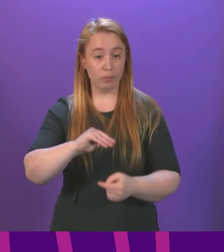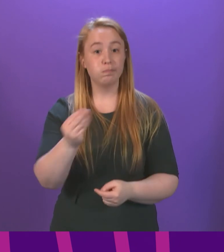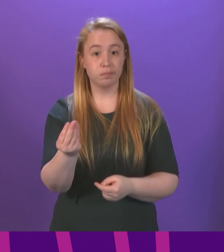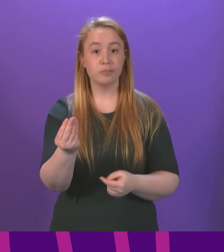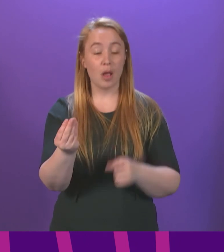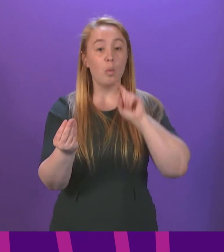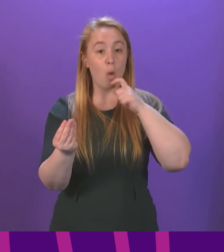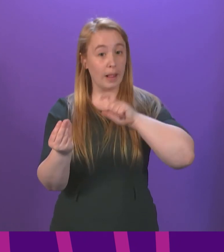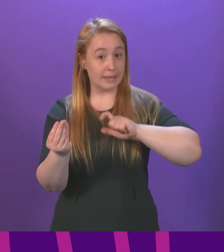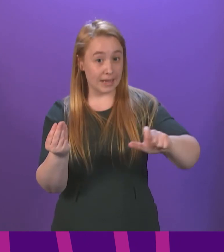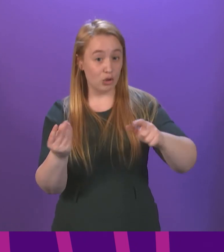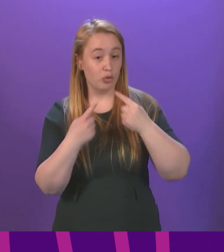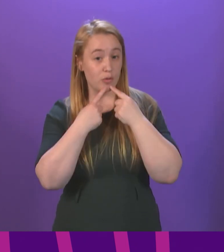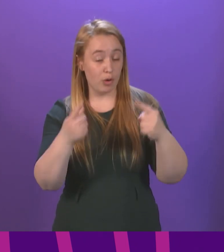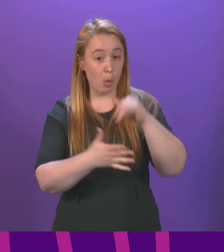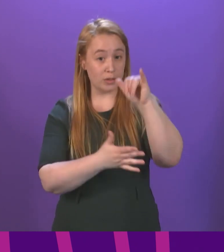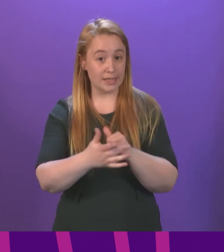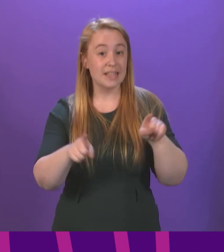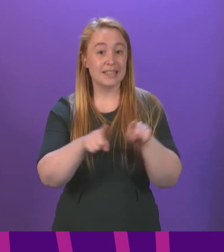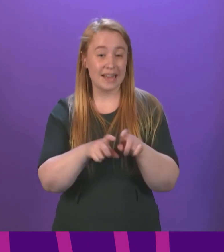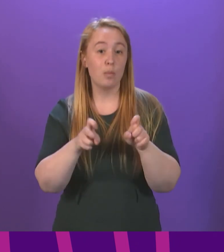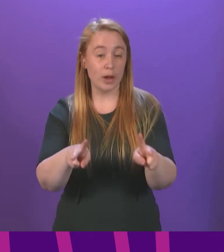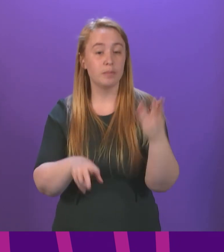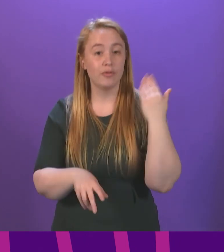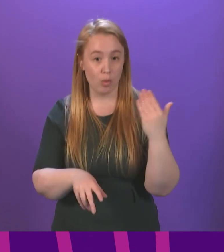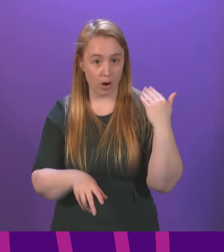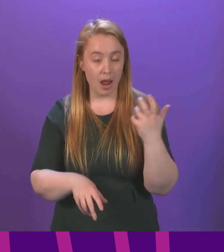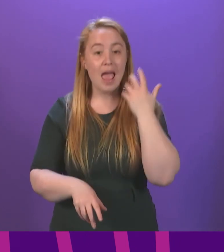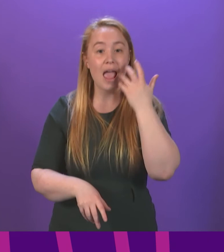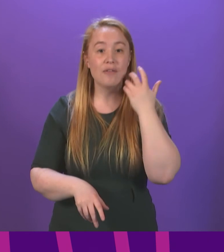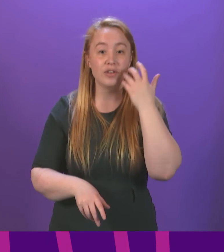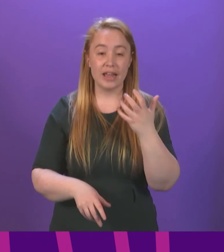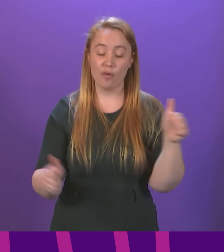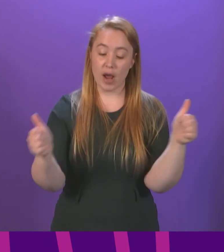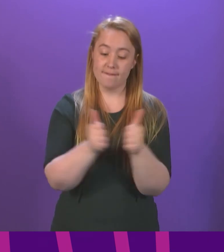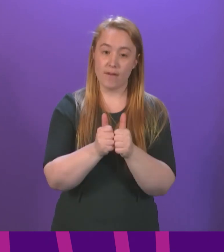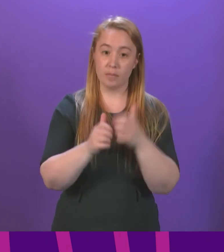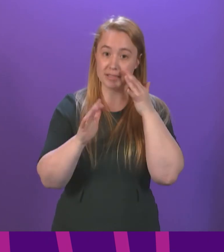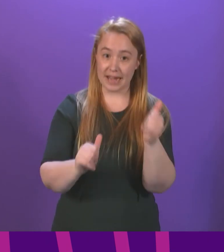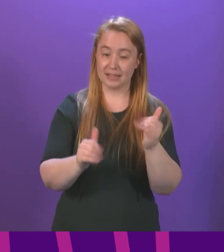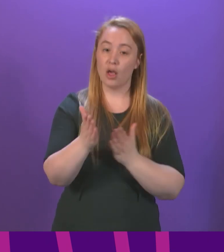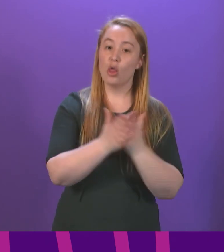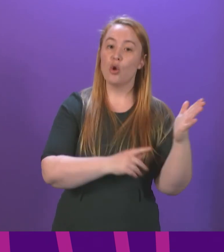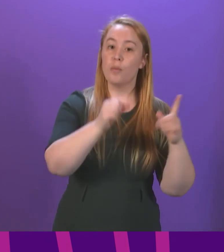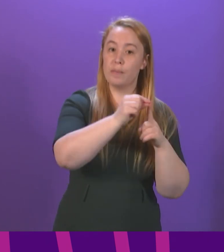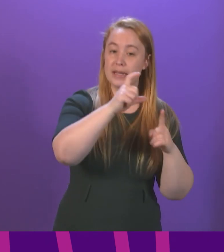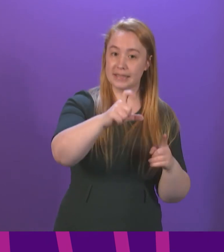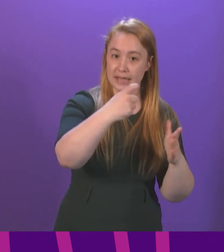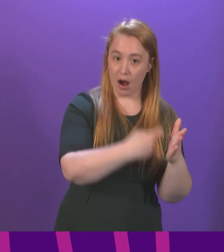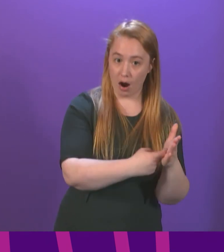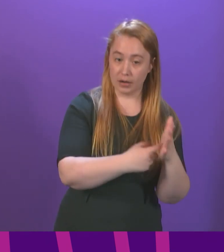continue to be reported in the usual ways. Daily data on confirmed results of PCR testing